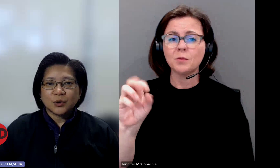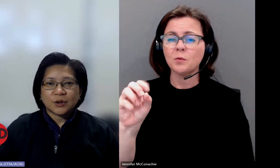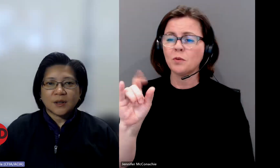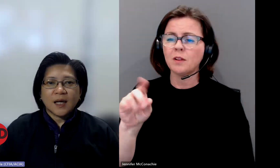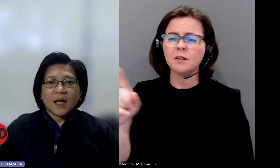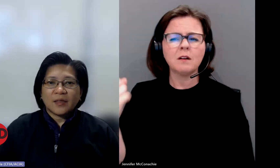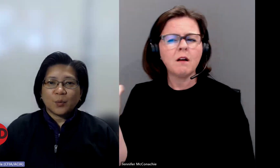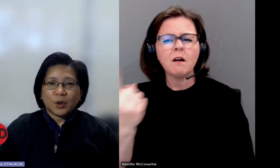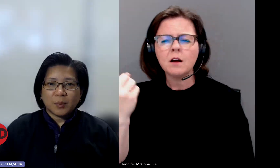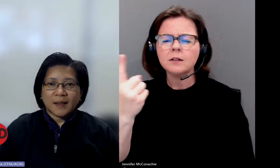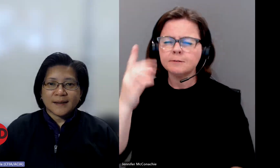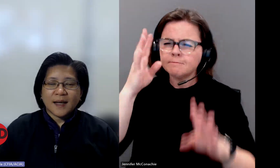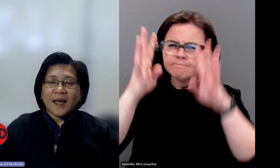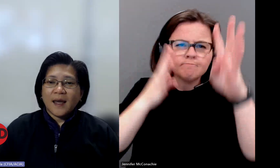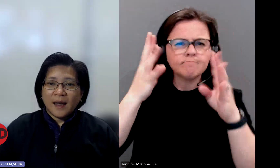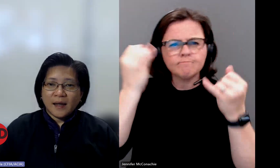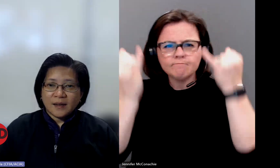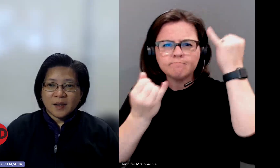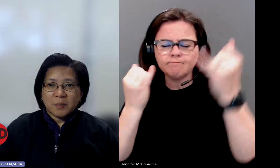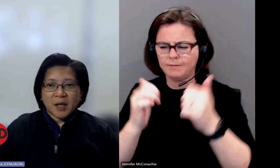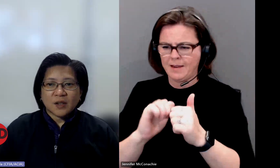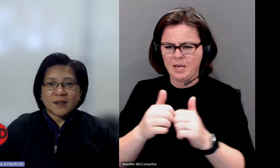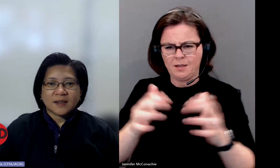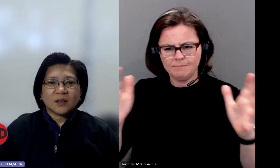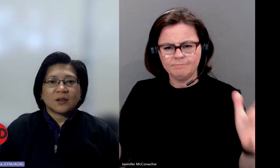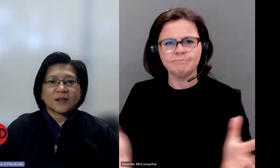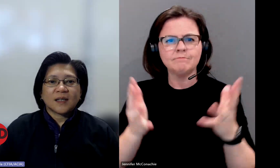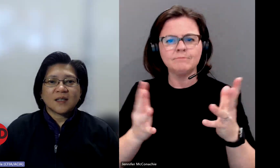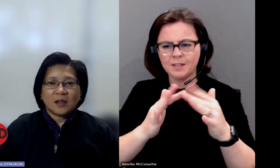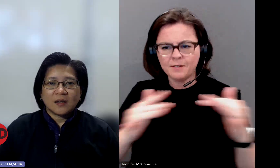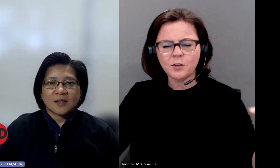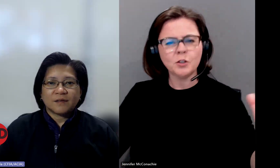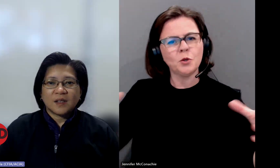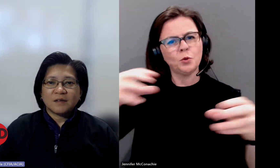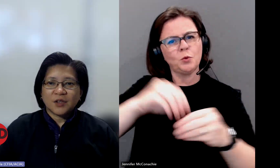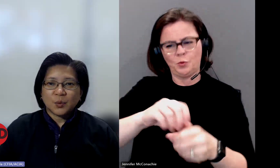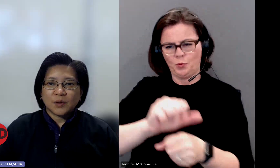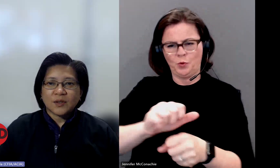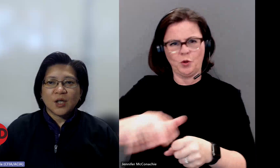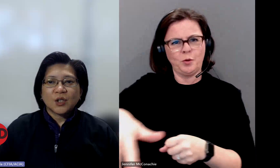diversity and inclusion in the workplace, and matching the skills